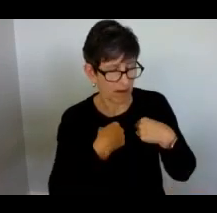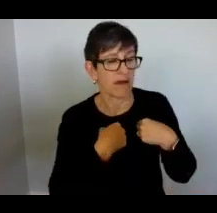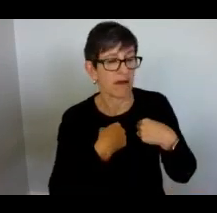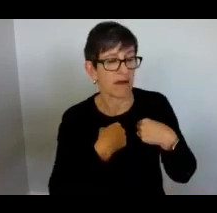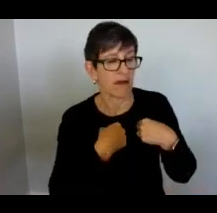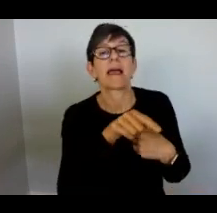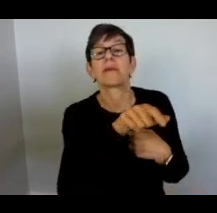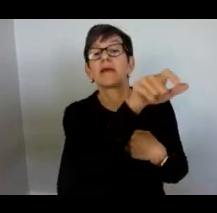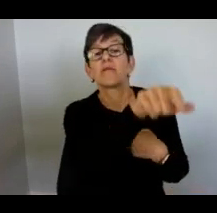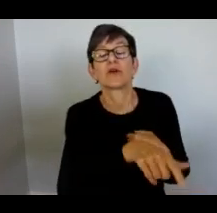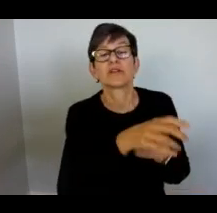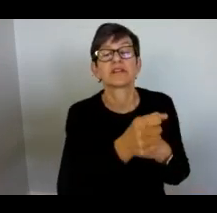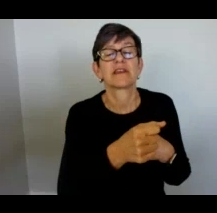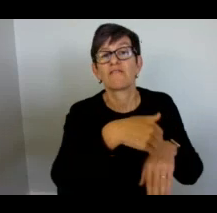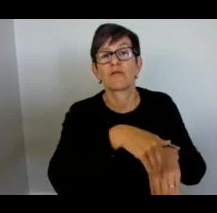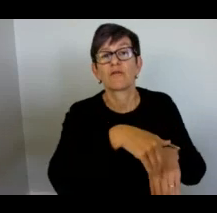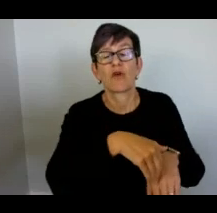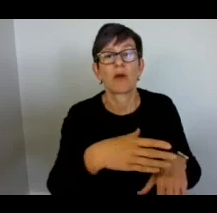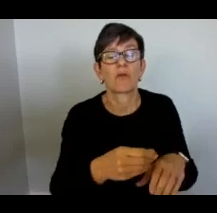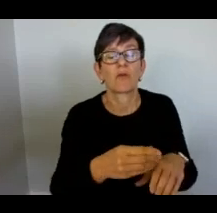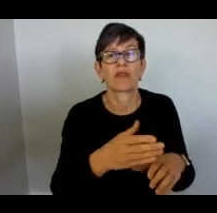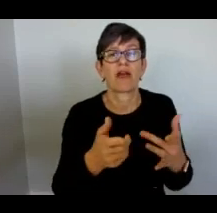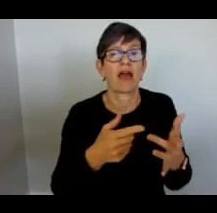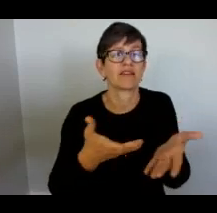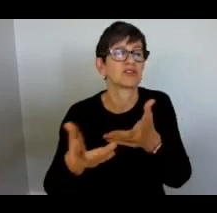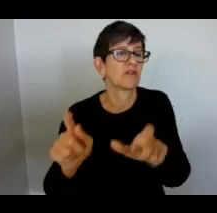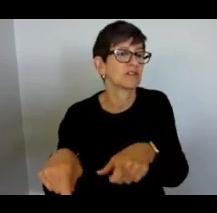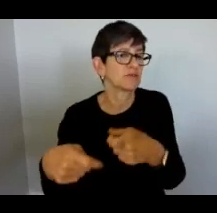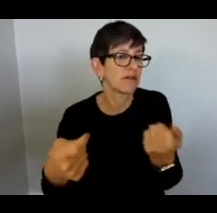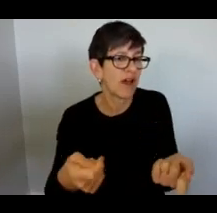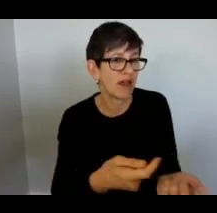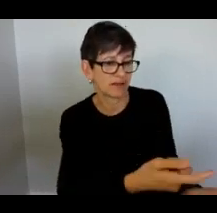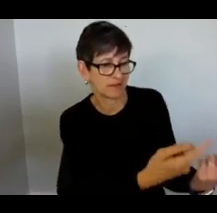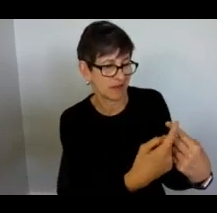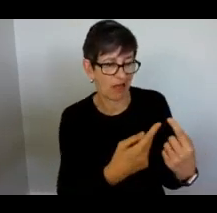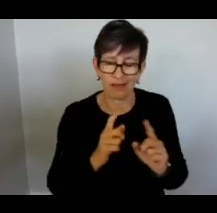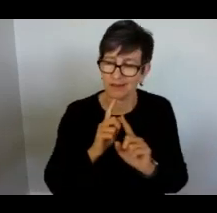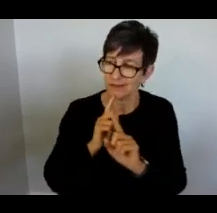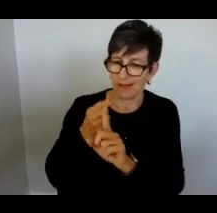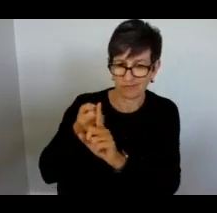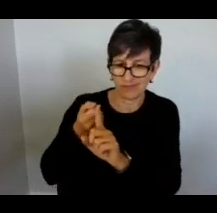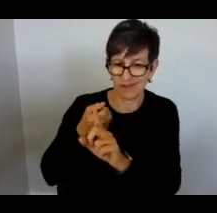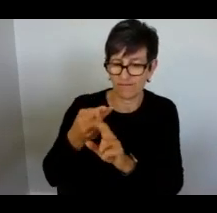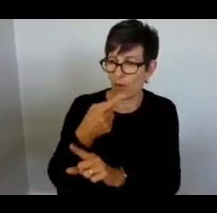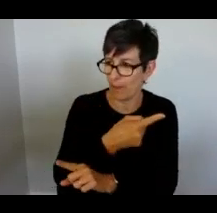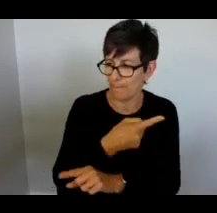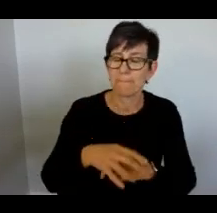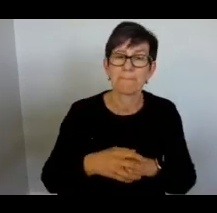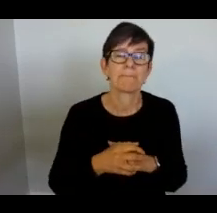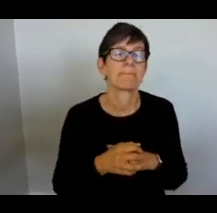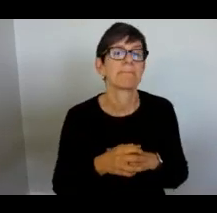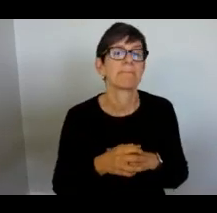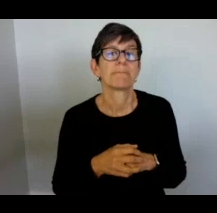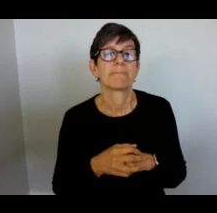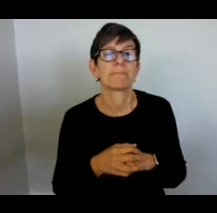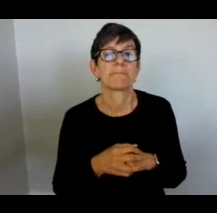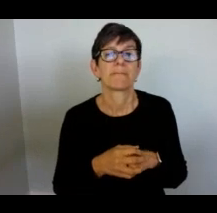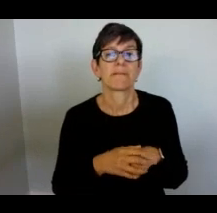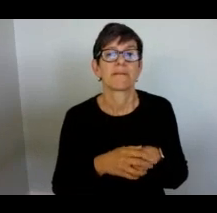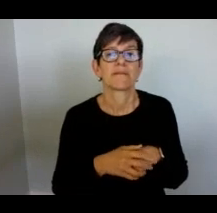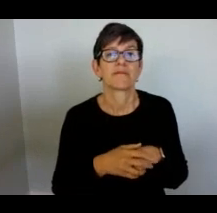NDIS Quality and Safeguards Commission. So we have pathways there and liaise on certain